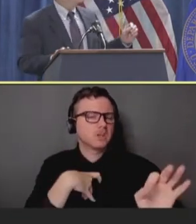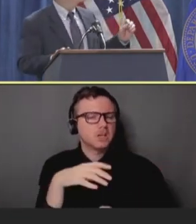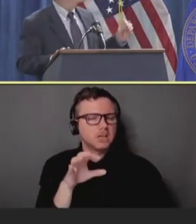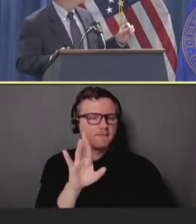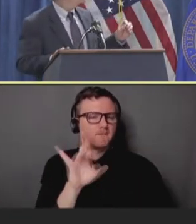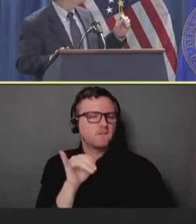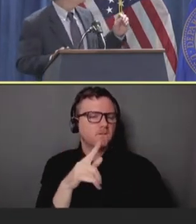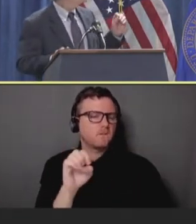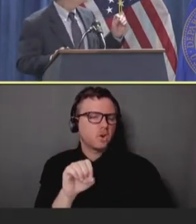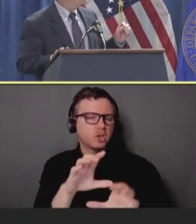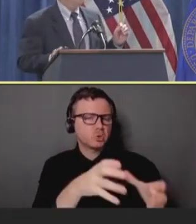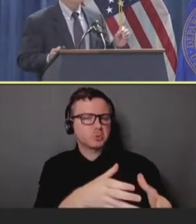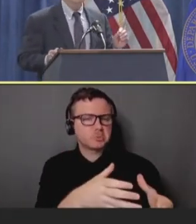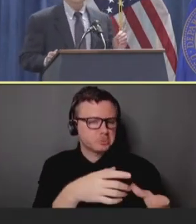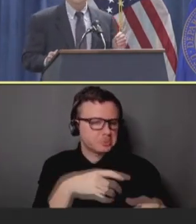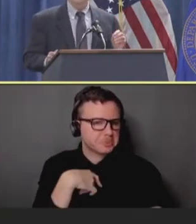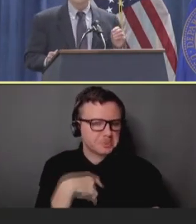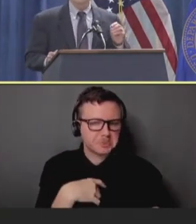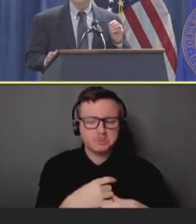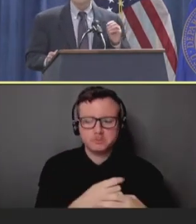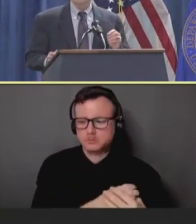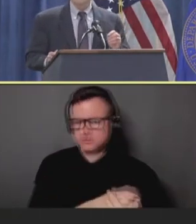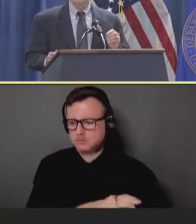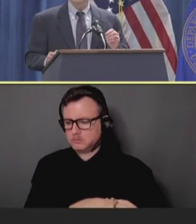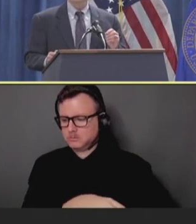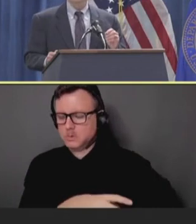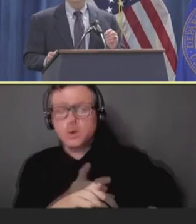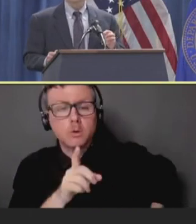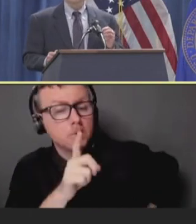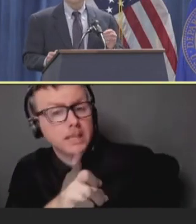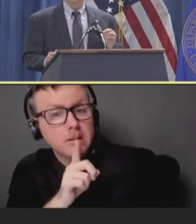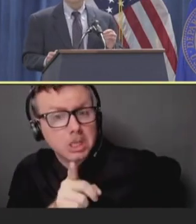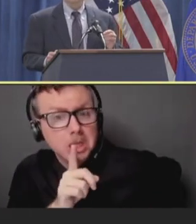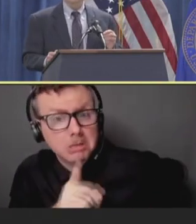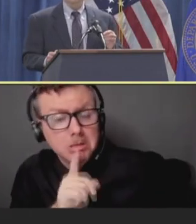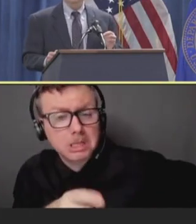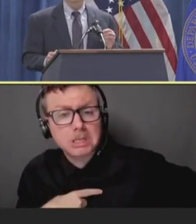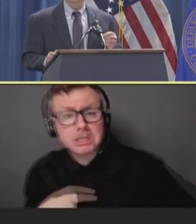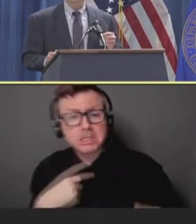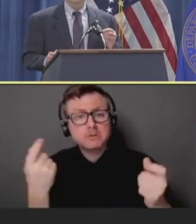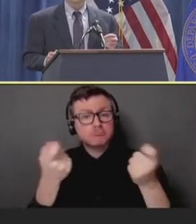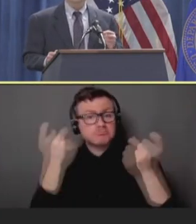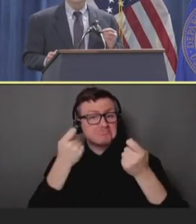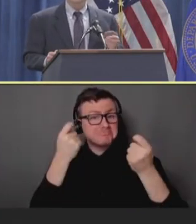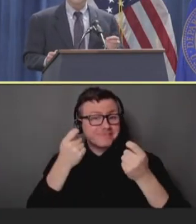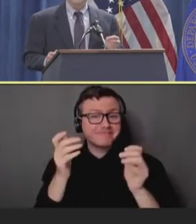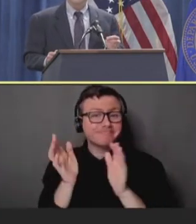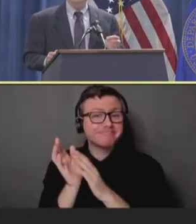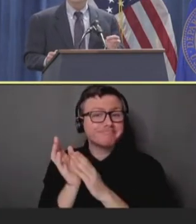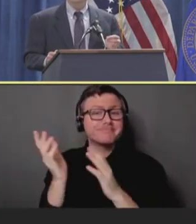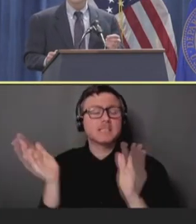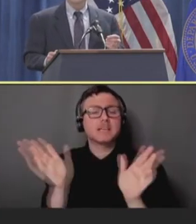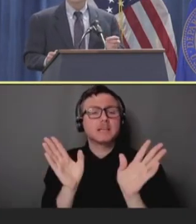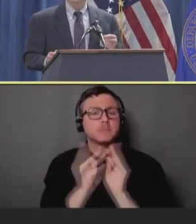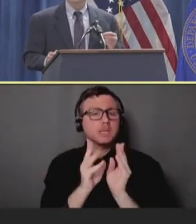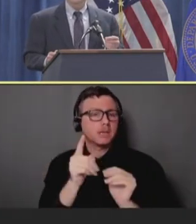And it was kind of a celebratory meeting because our main speaker was Dr. Richard Pan from California.